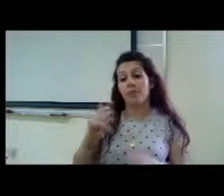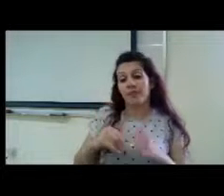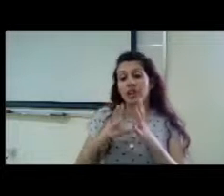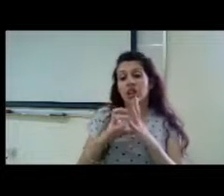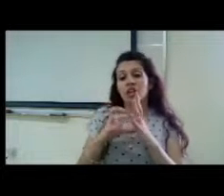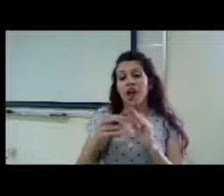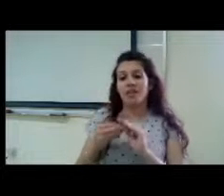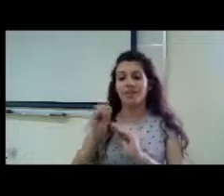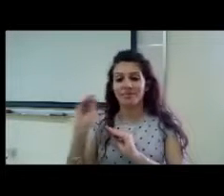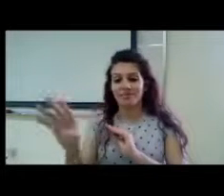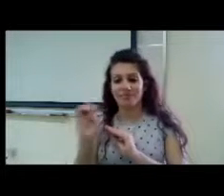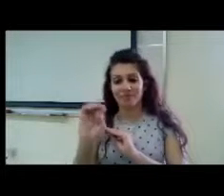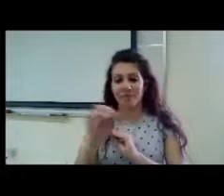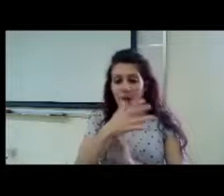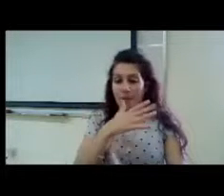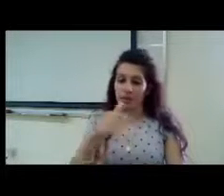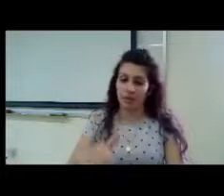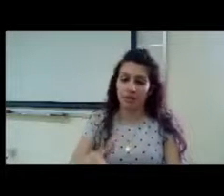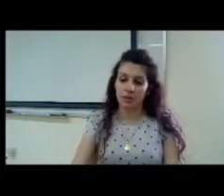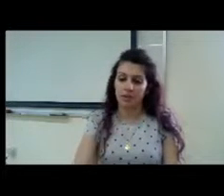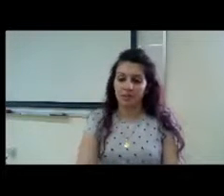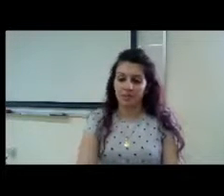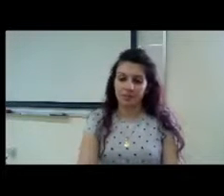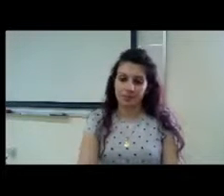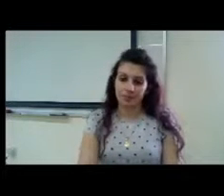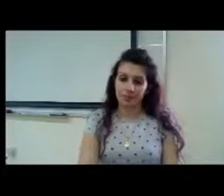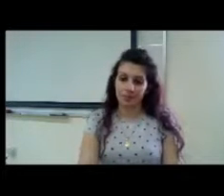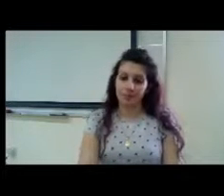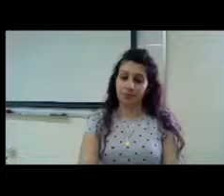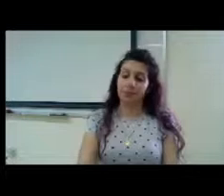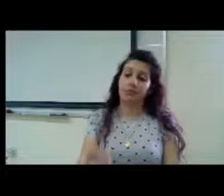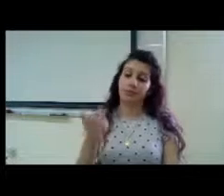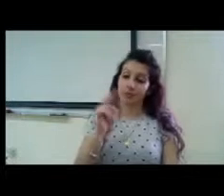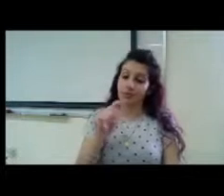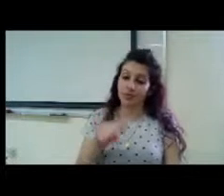situation has definitely enhanced and we received less than less complaints from